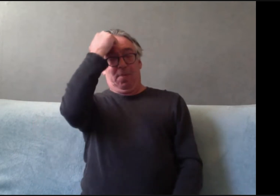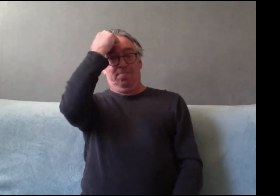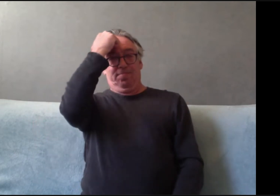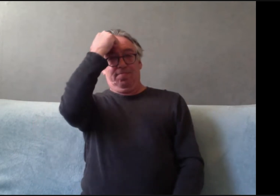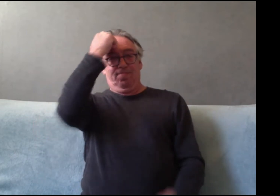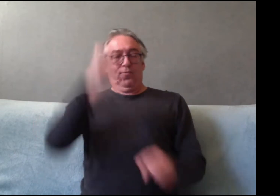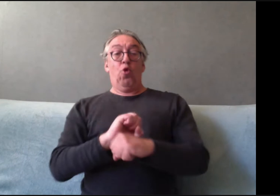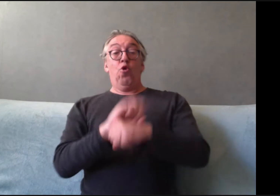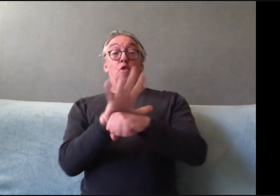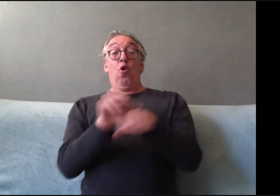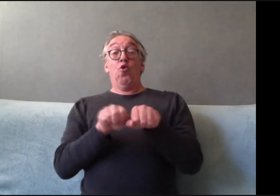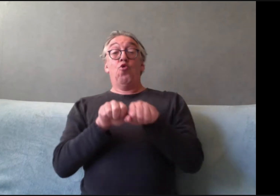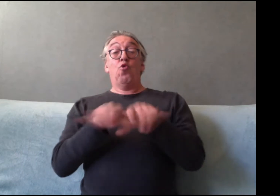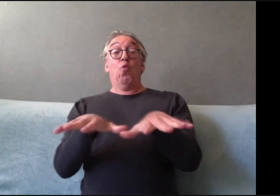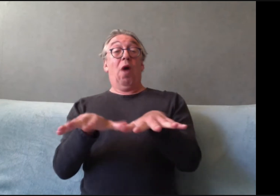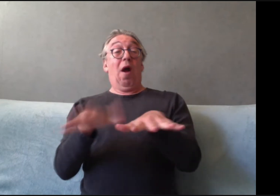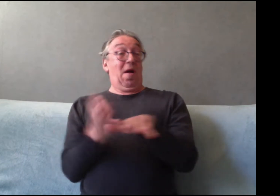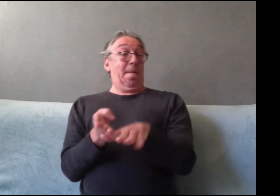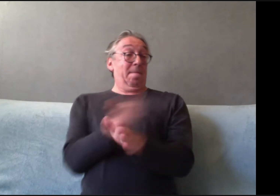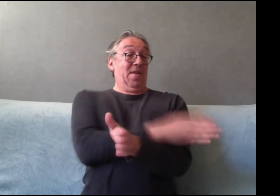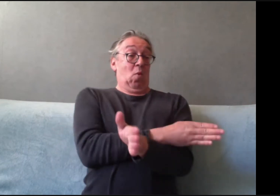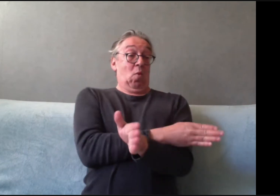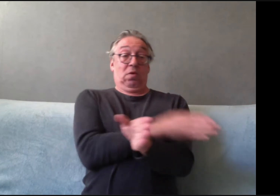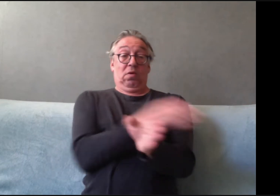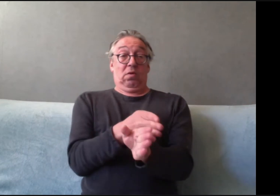Which means that what we're going through now